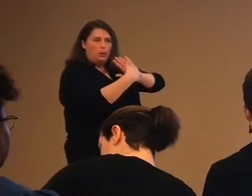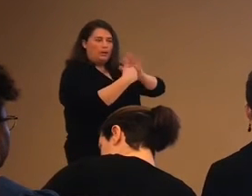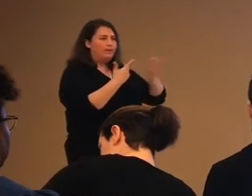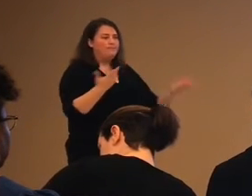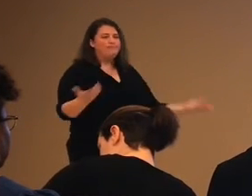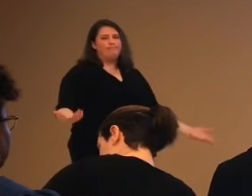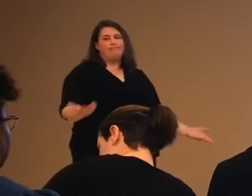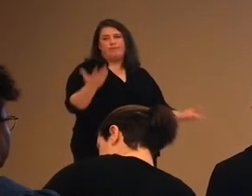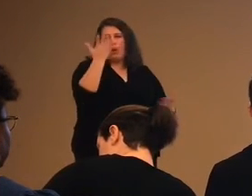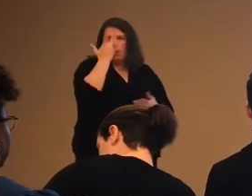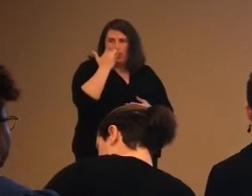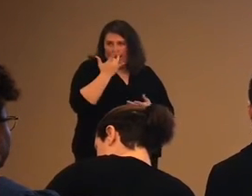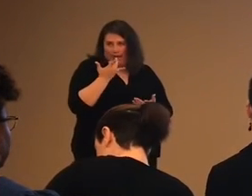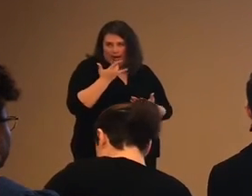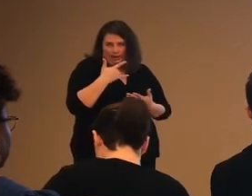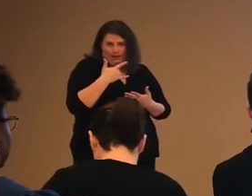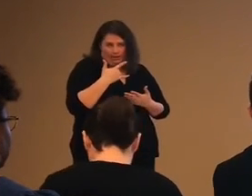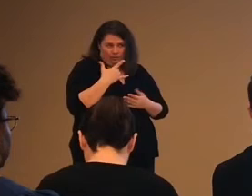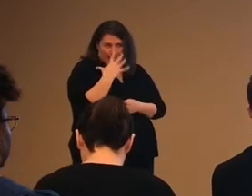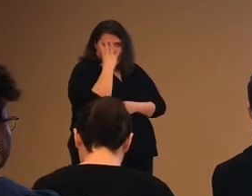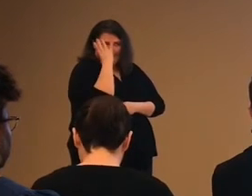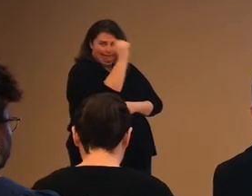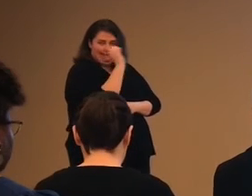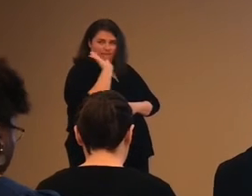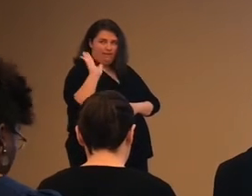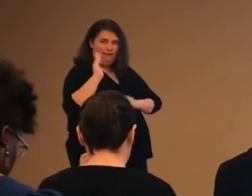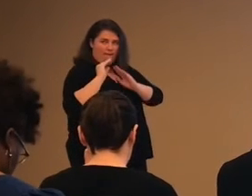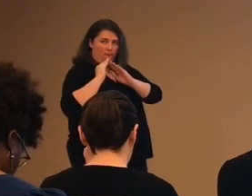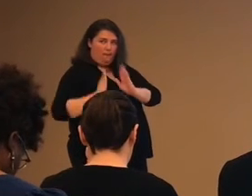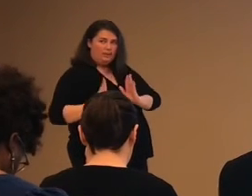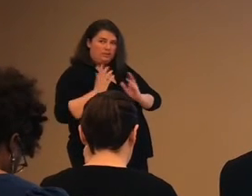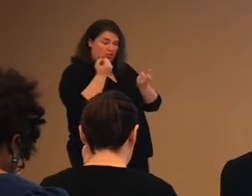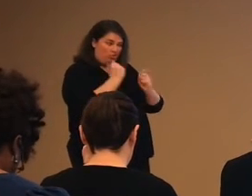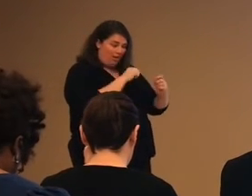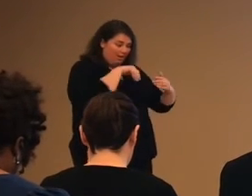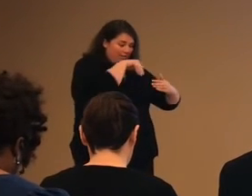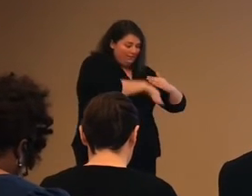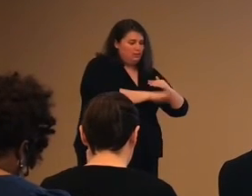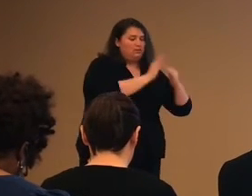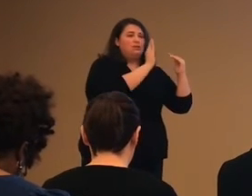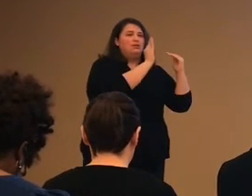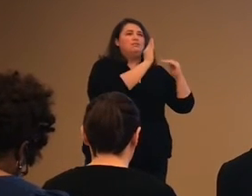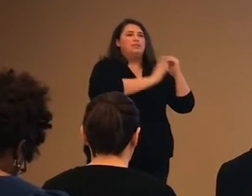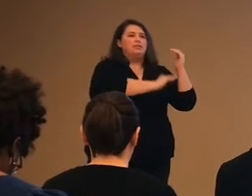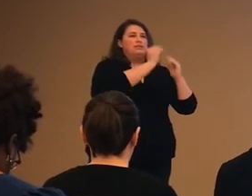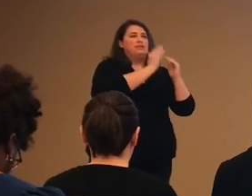Why would they leave their house and even try it again to your they so intellectual accessibility is?